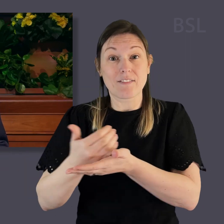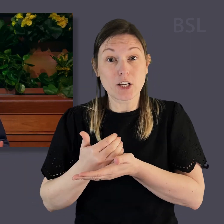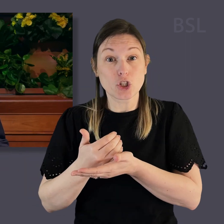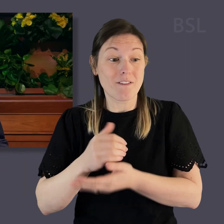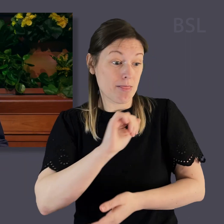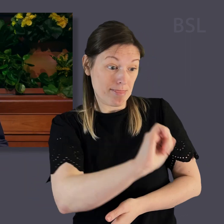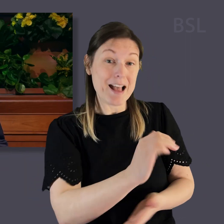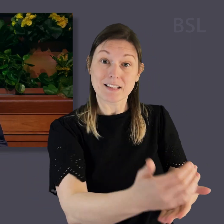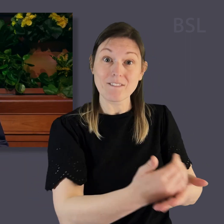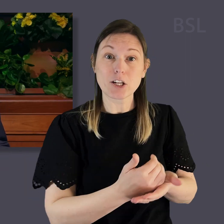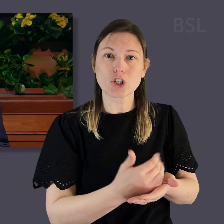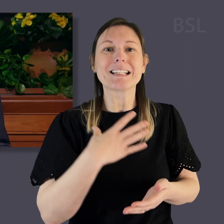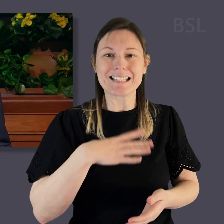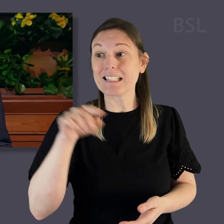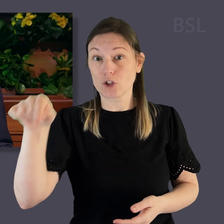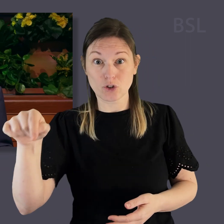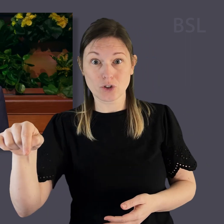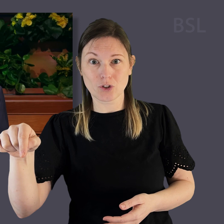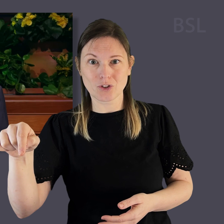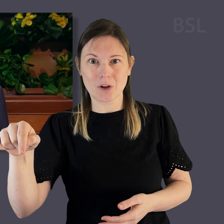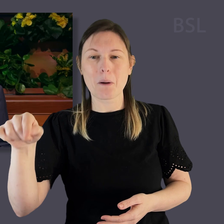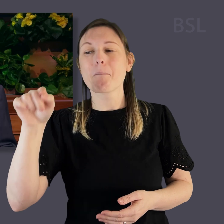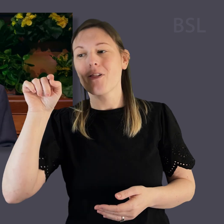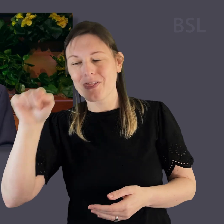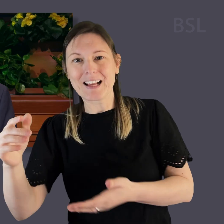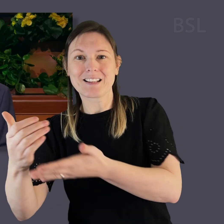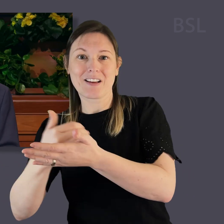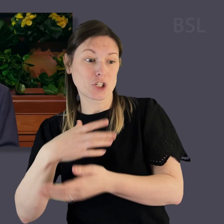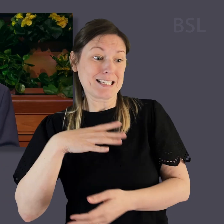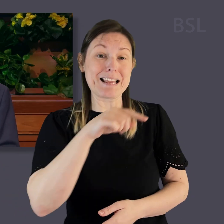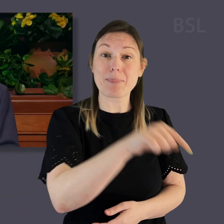For their salvation is necessary and essential to our salvation.